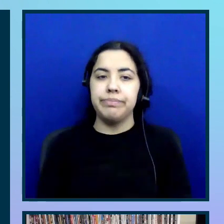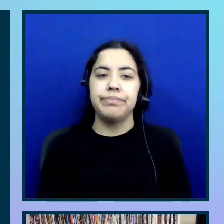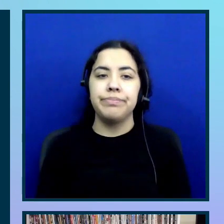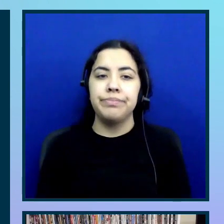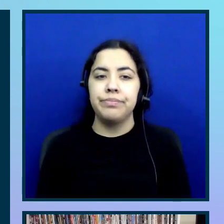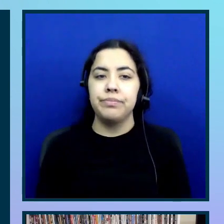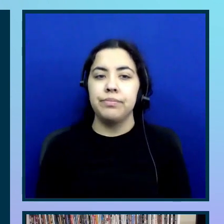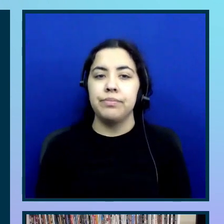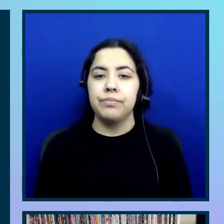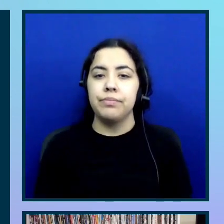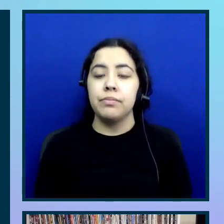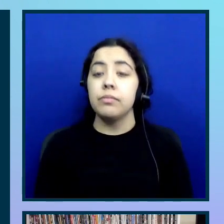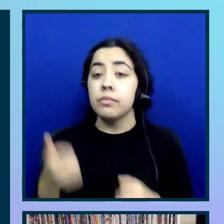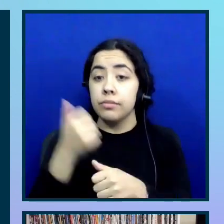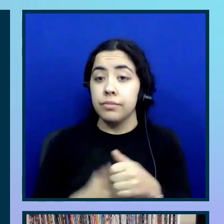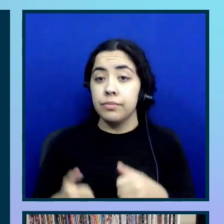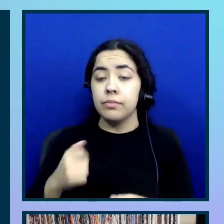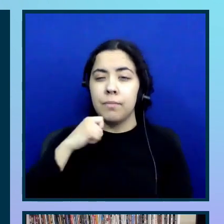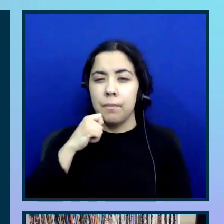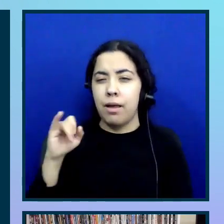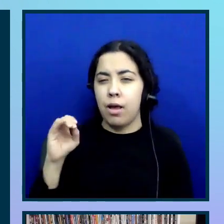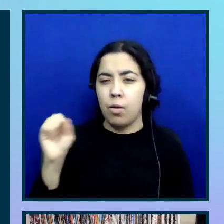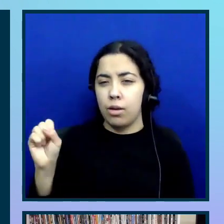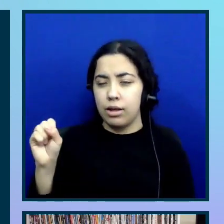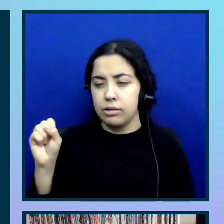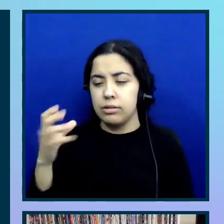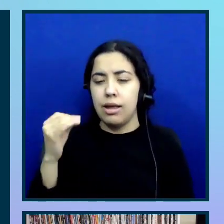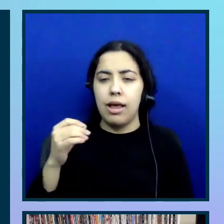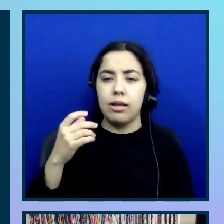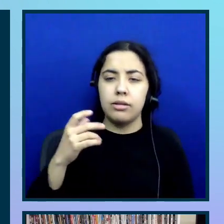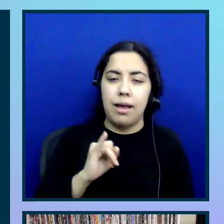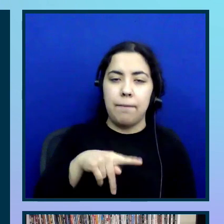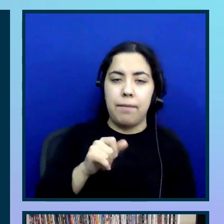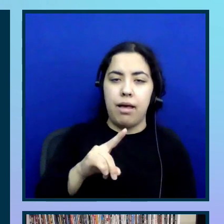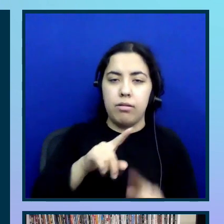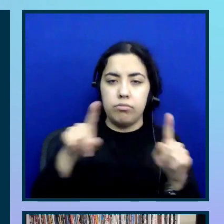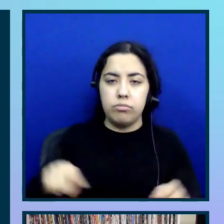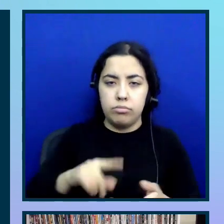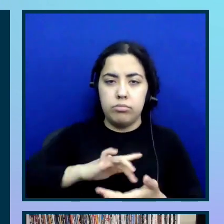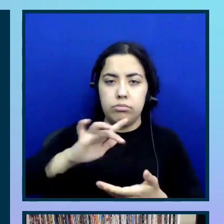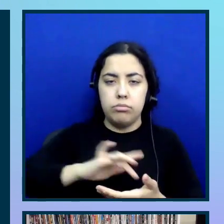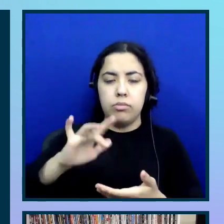So every iOS and an iPadOS device comes with a screen reader that's called VoiceOver.